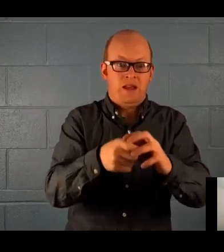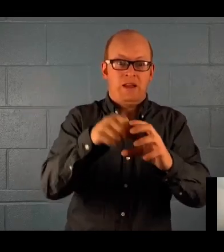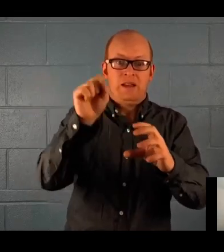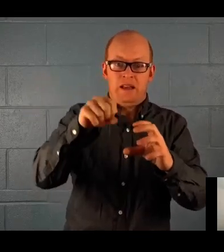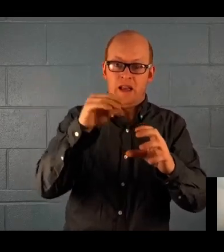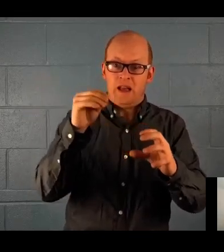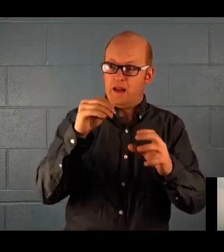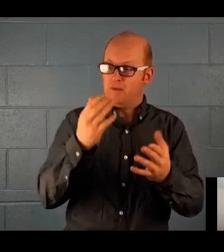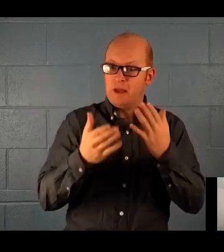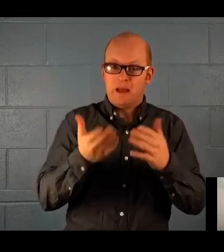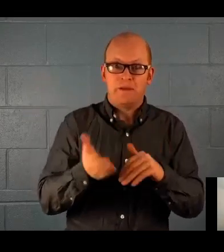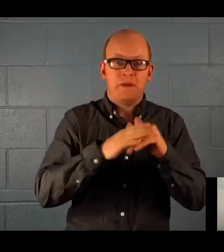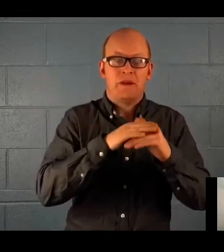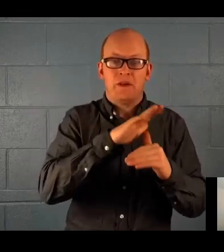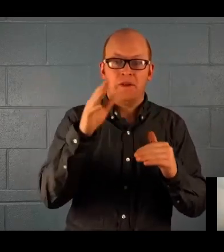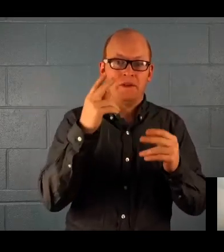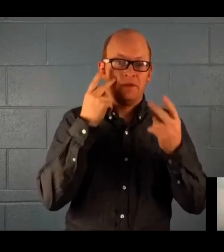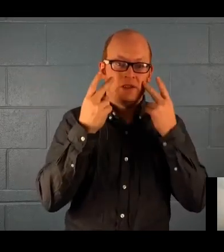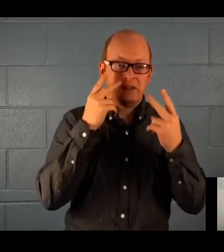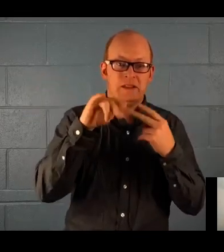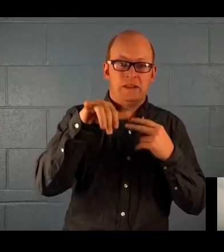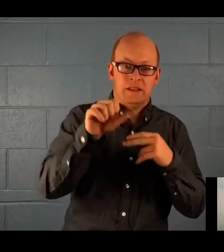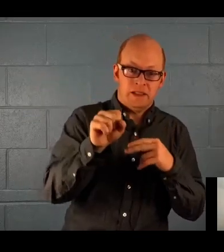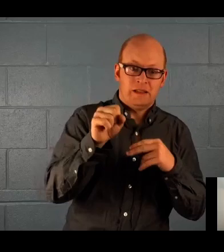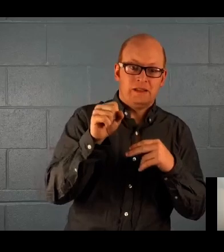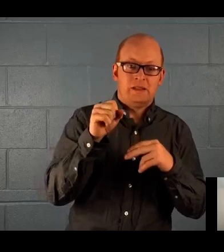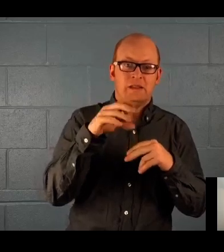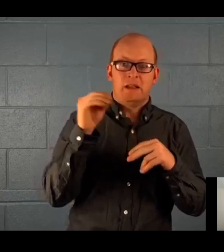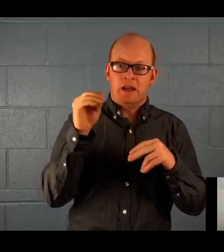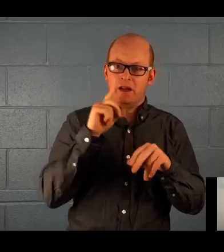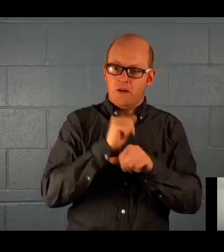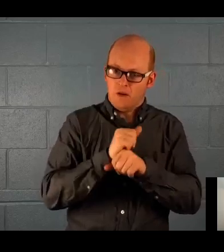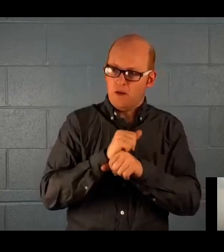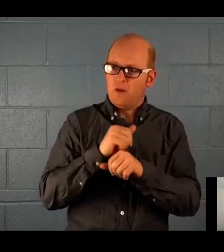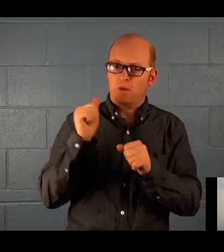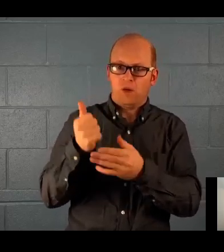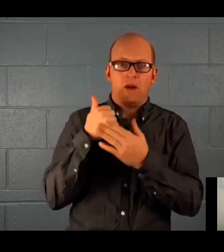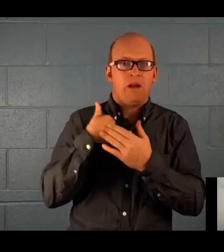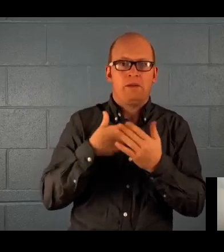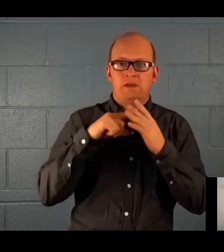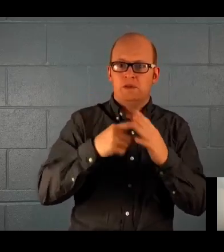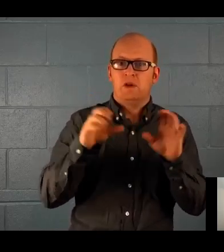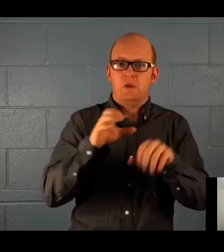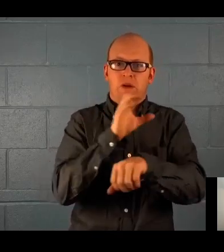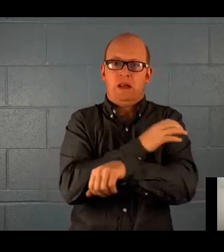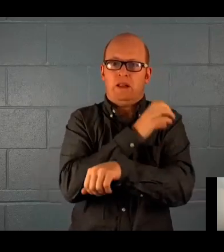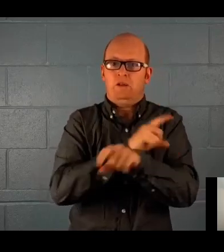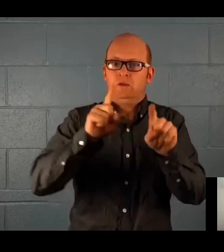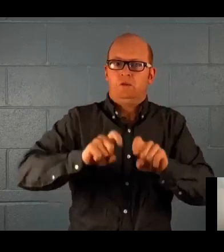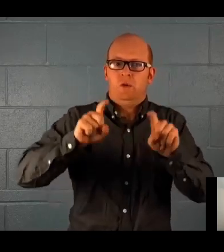And possibly restore vision to these patients. And it actually formed the basis for ongoing clinical trials